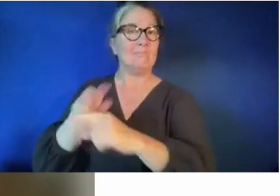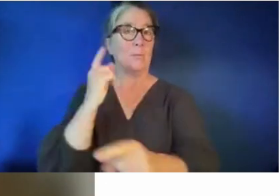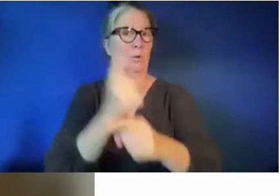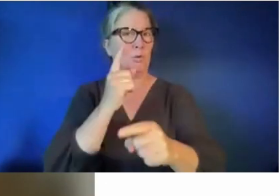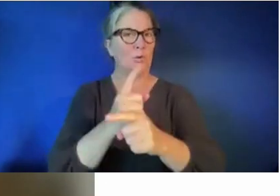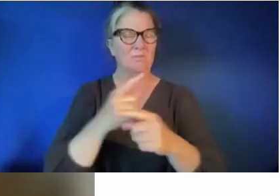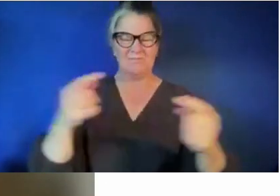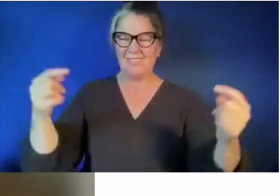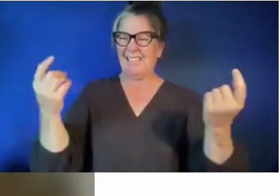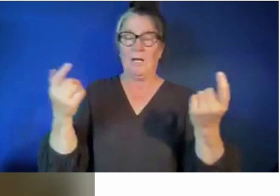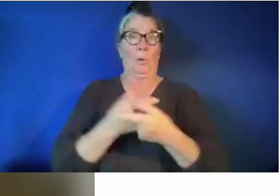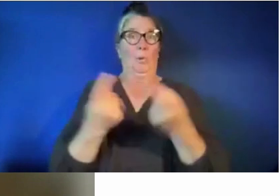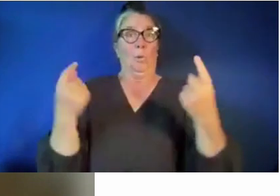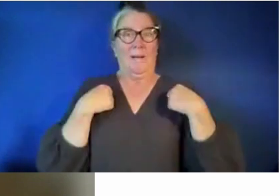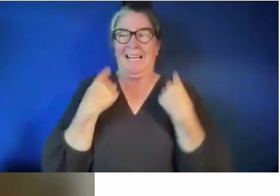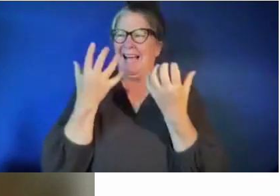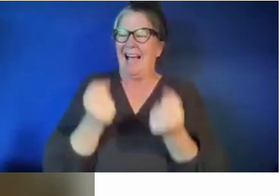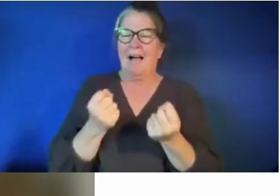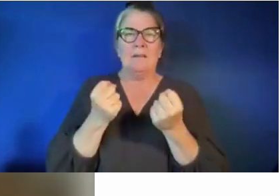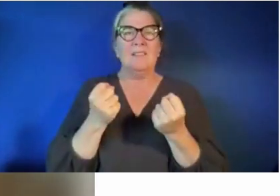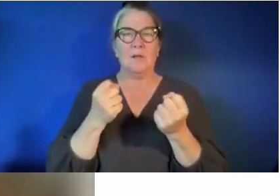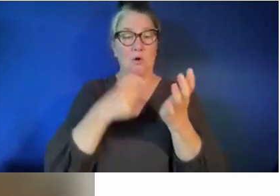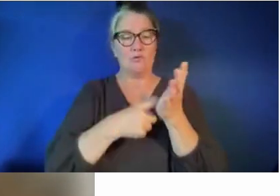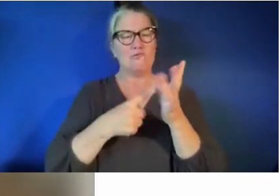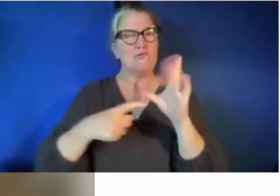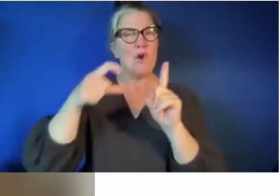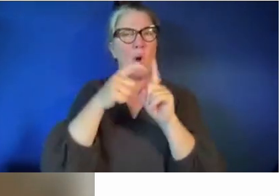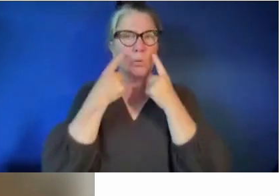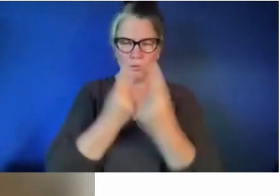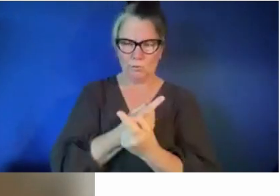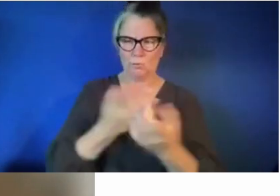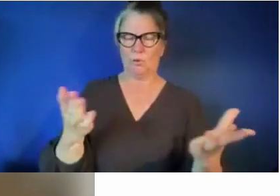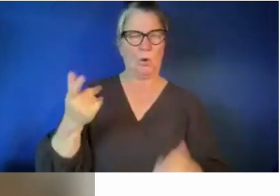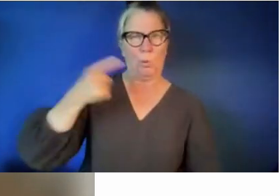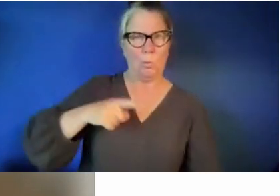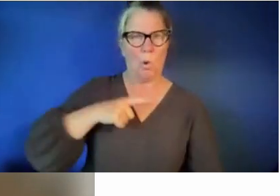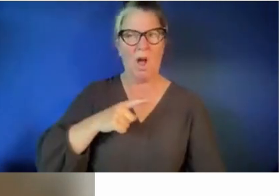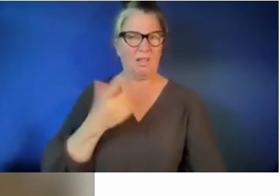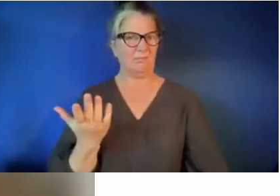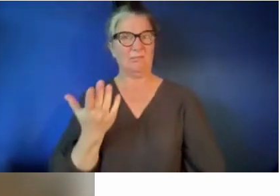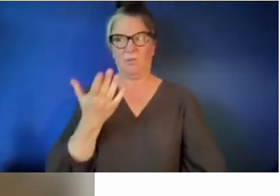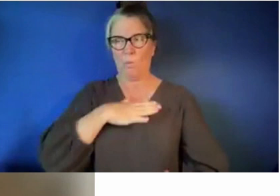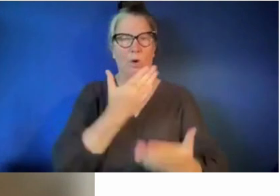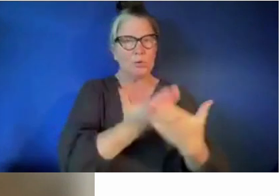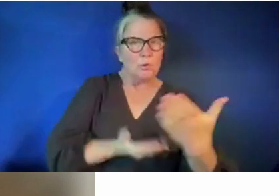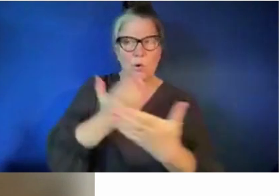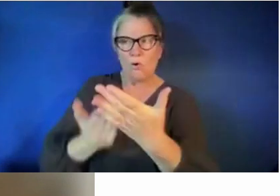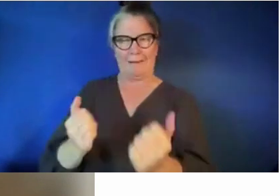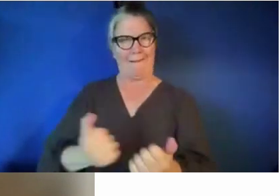and talk through writing this for public service. We can also share us the stories and experiences. So the Australian Public Service Commission